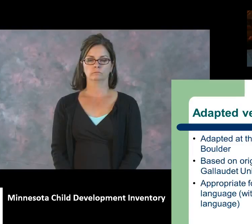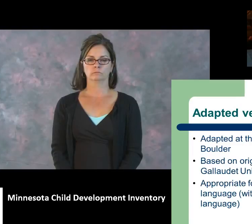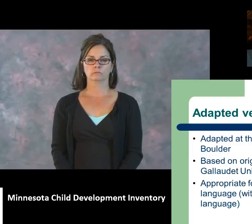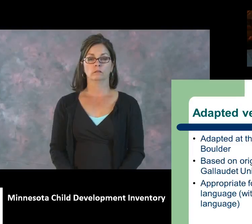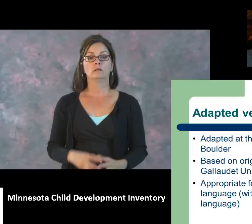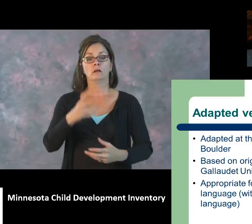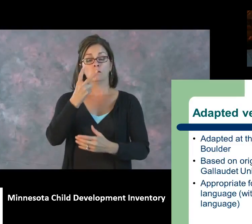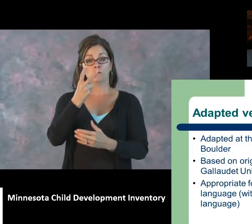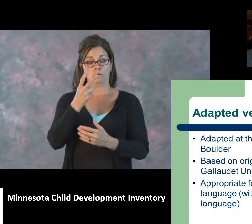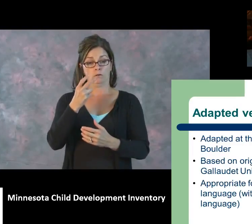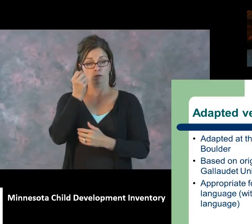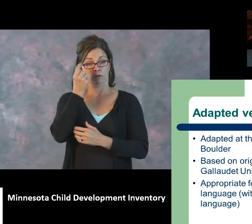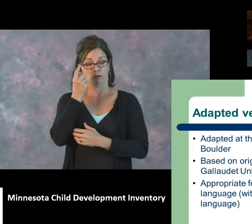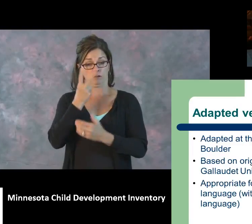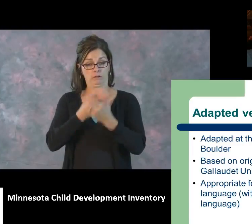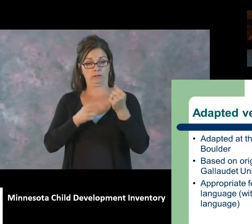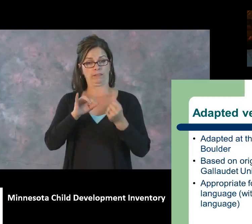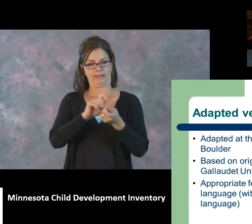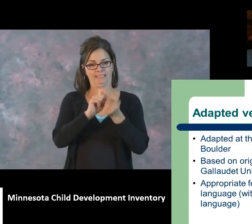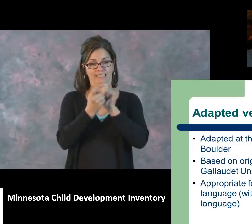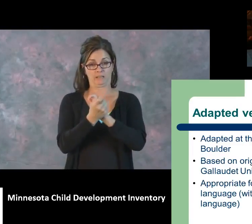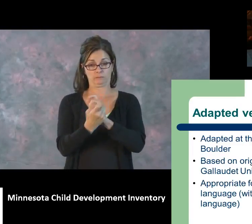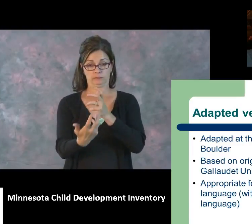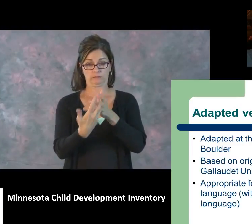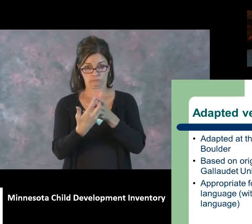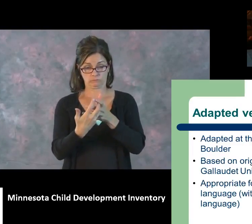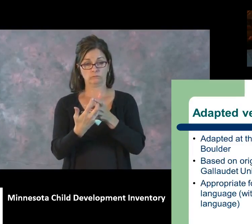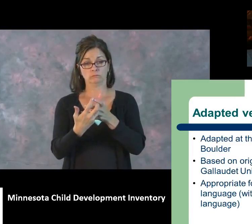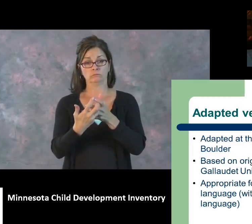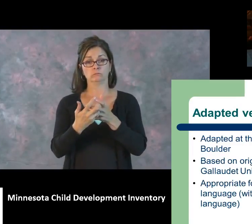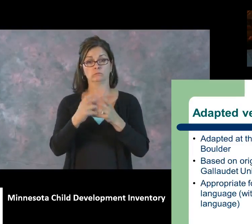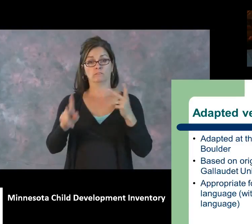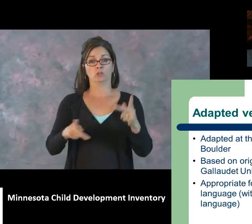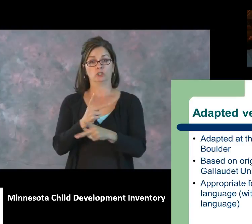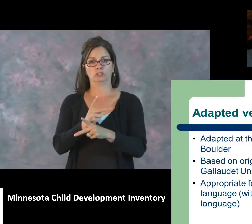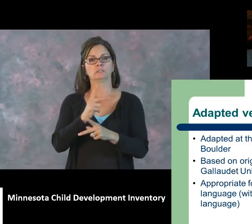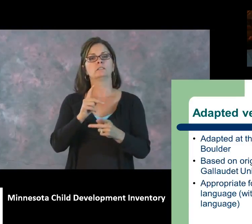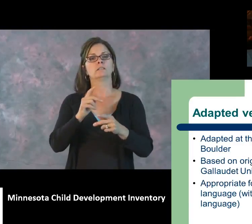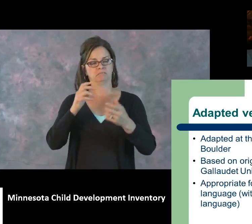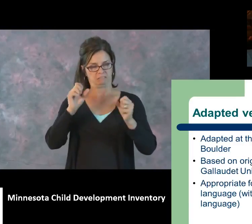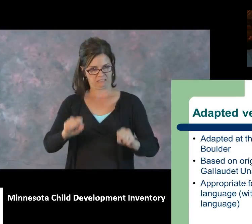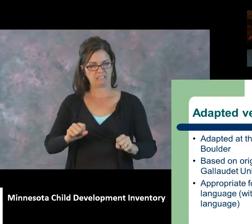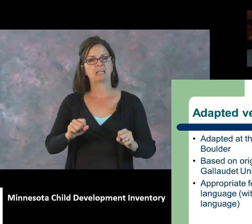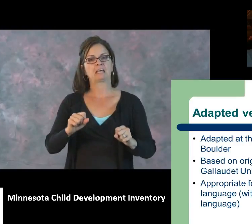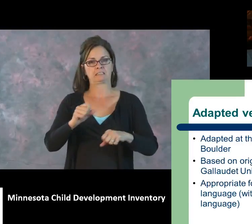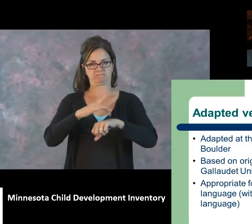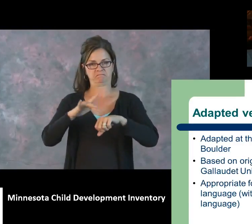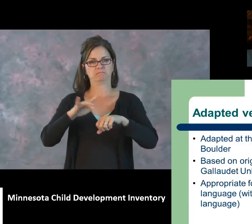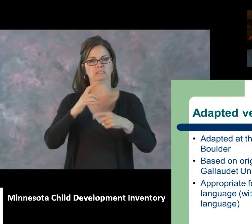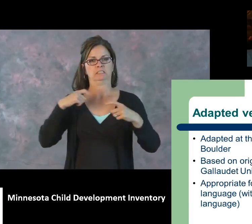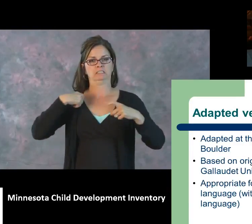This adapted version is also available in Spanish, however, the published version at this time